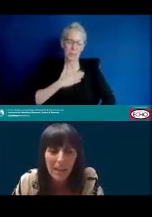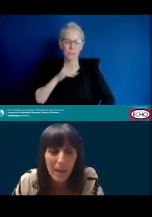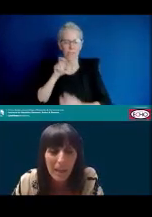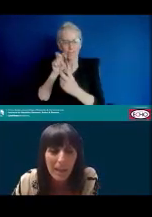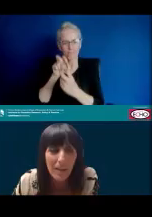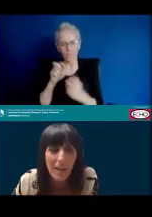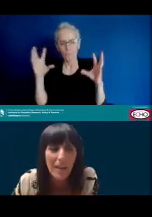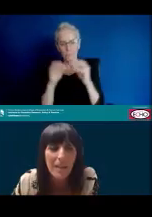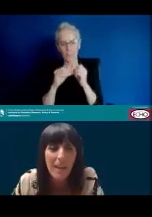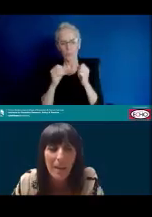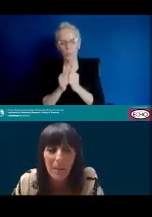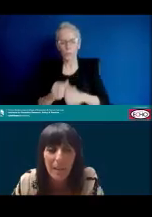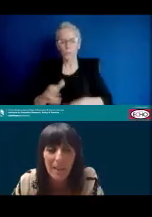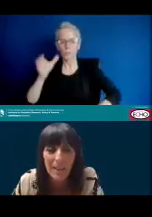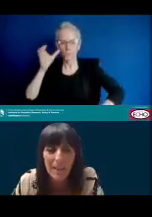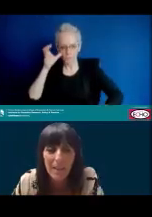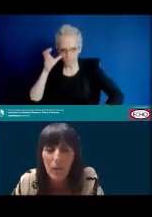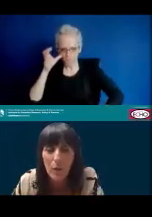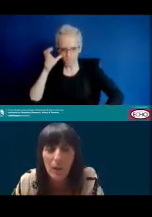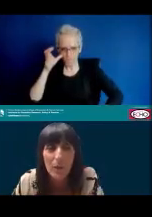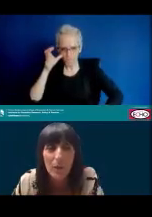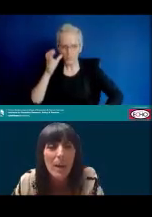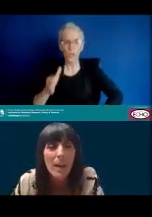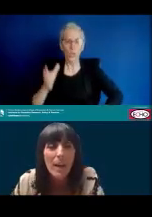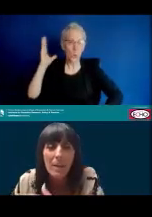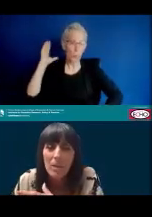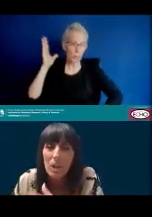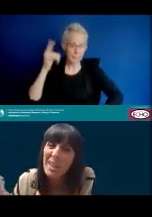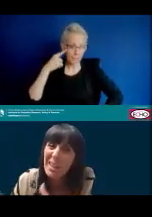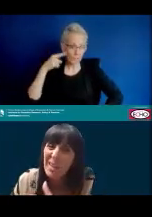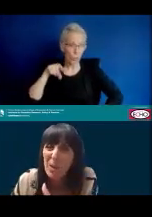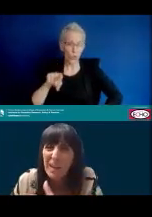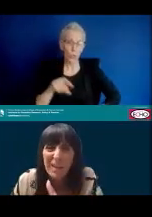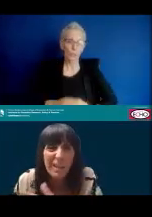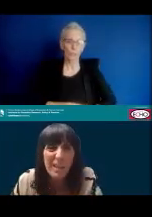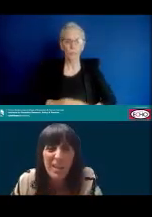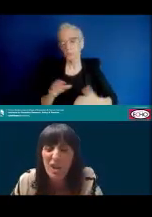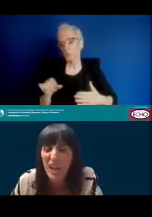about your case and present it for you. Just another way to try